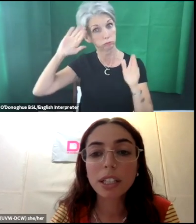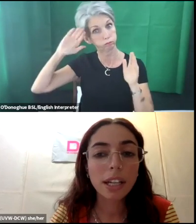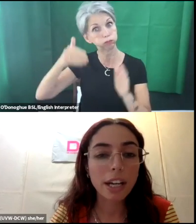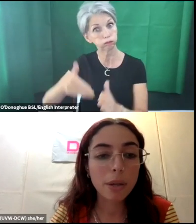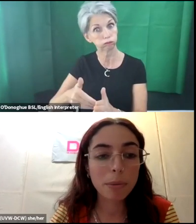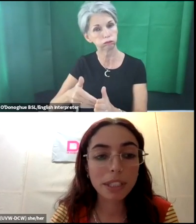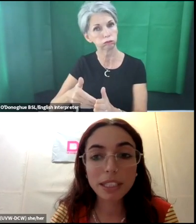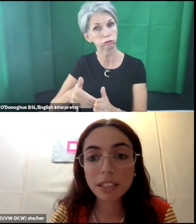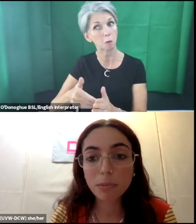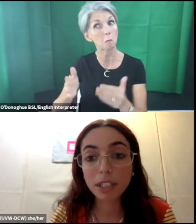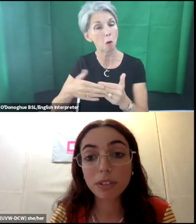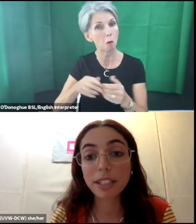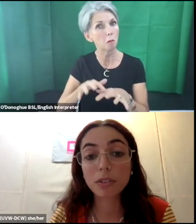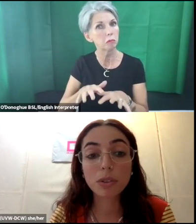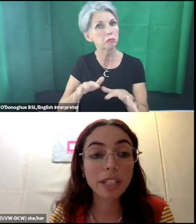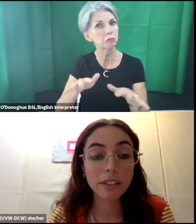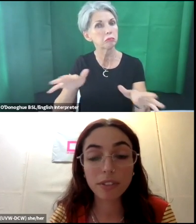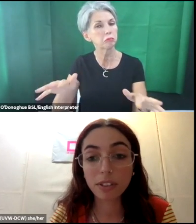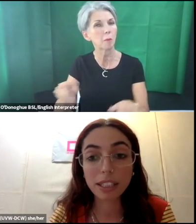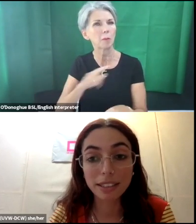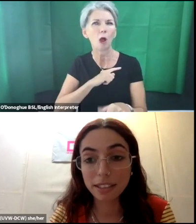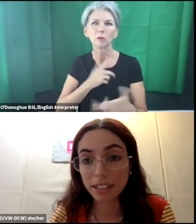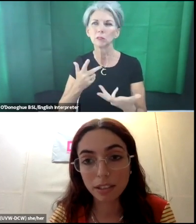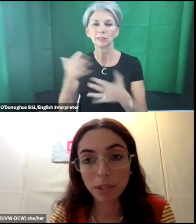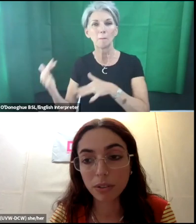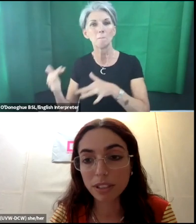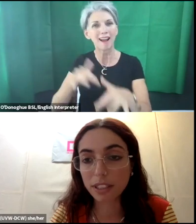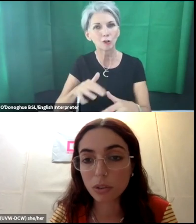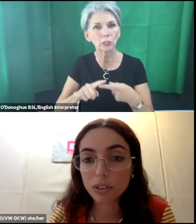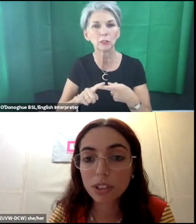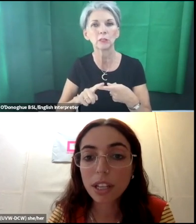Because it's migrant-centered and very Latinx migrant-centered,